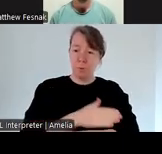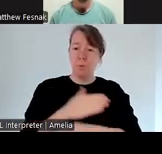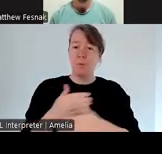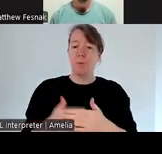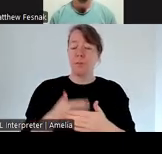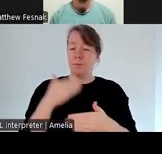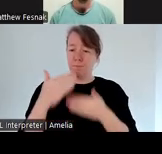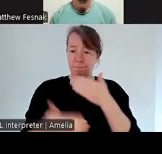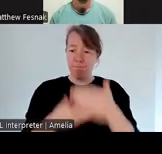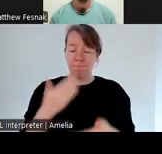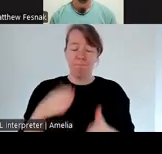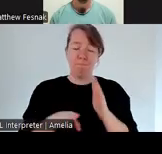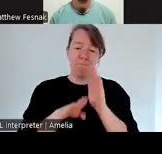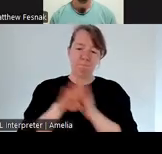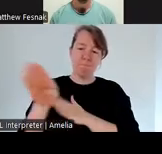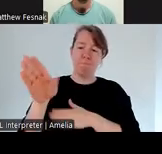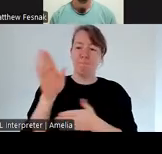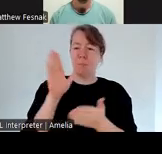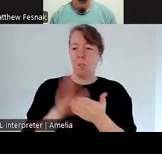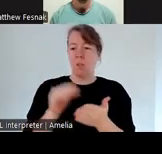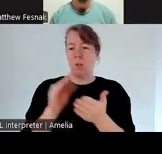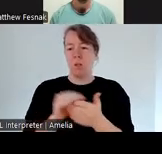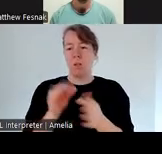is what's really important. So I was really glad to be able to do this